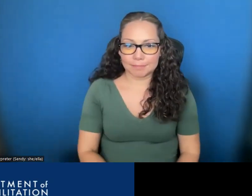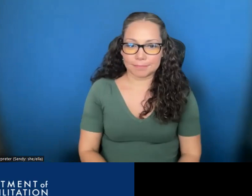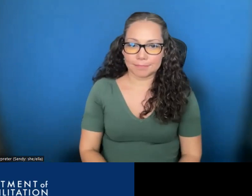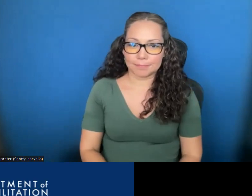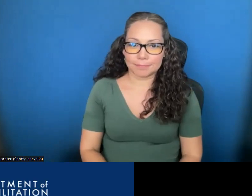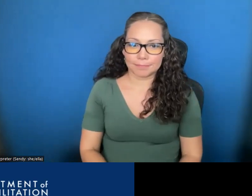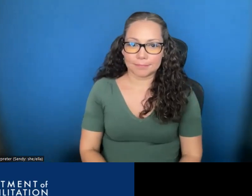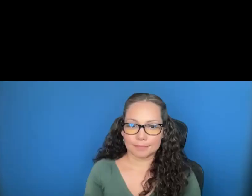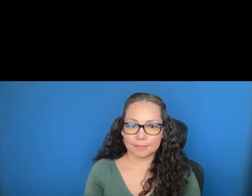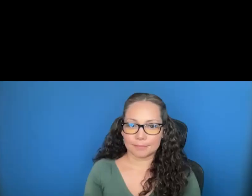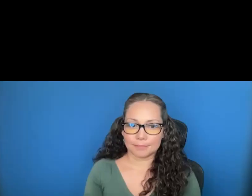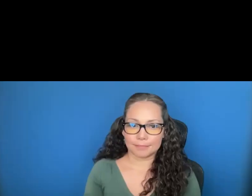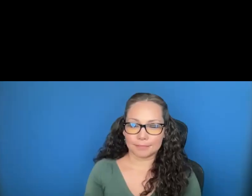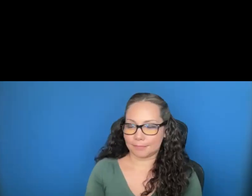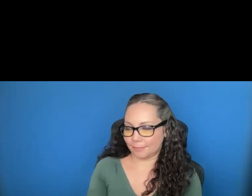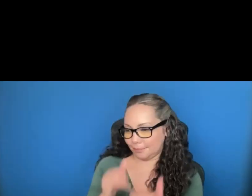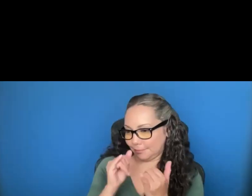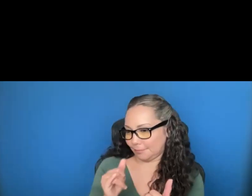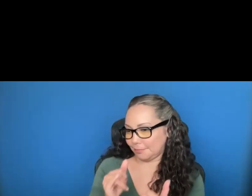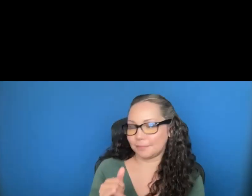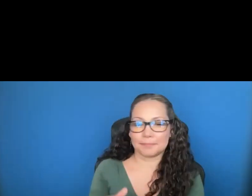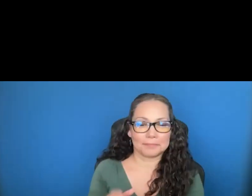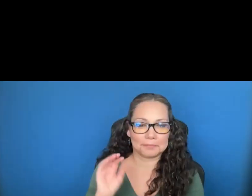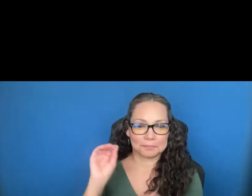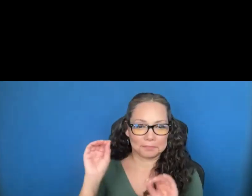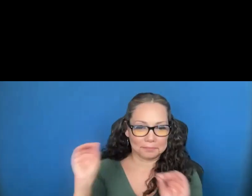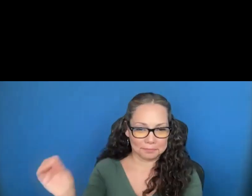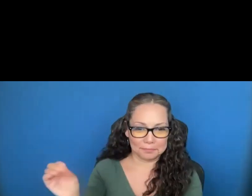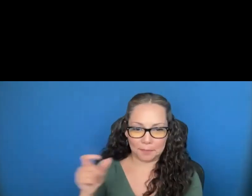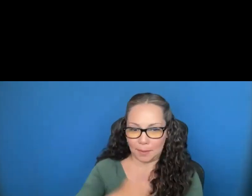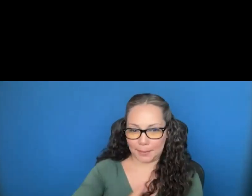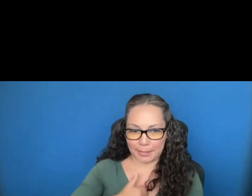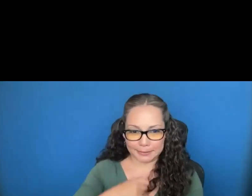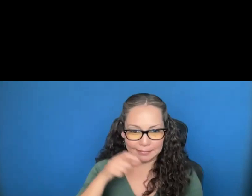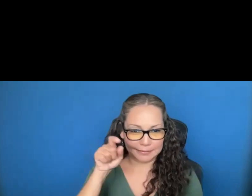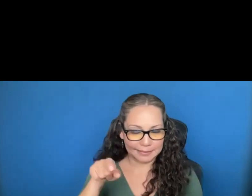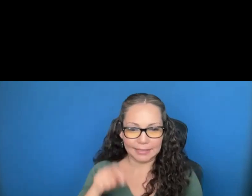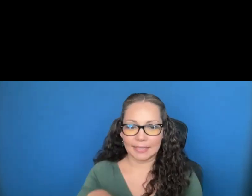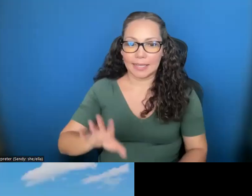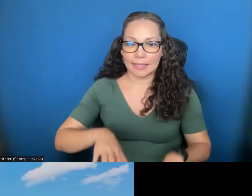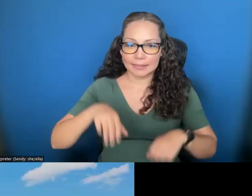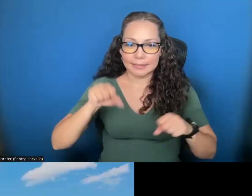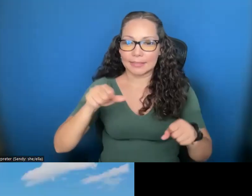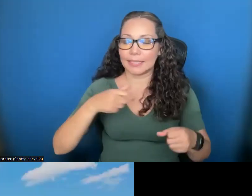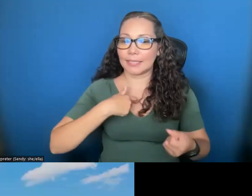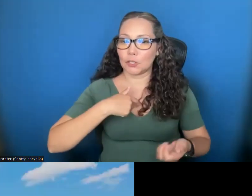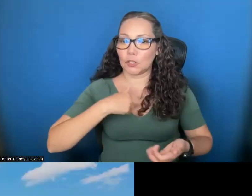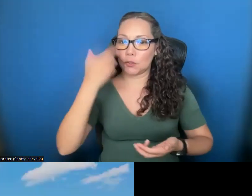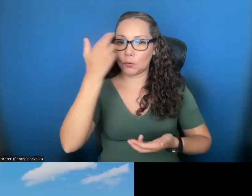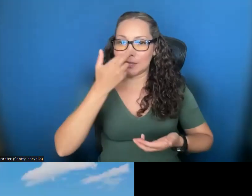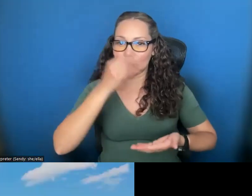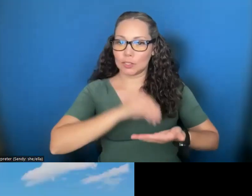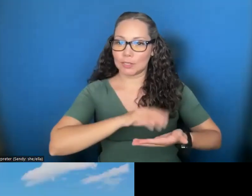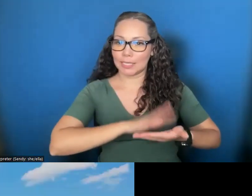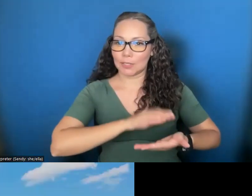quite relate so no apologies necessary so I'm here to take notes uh but I'm also here to share with